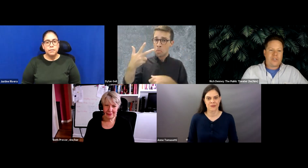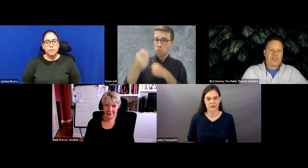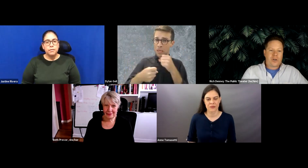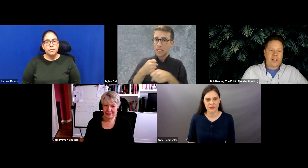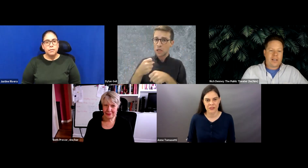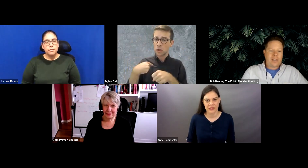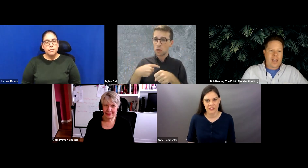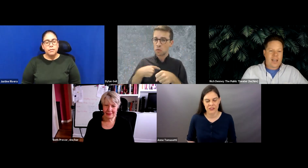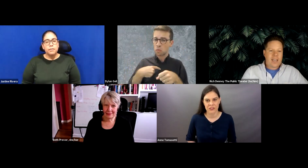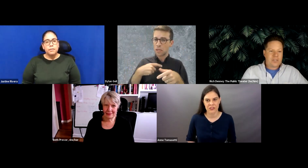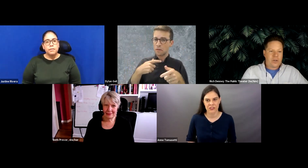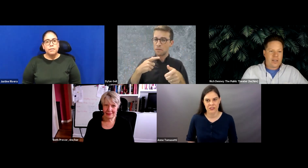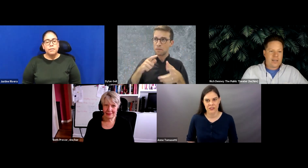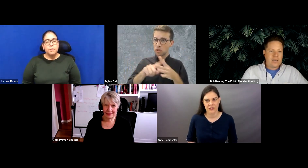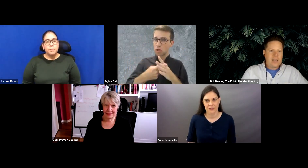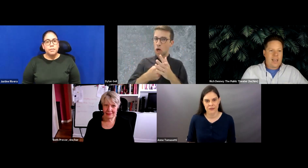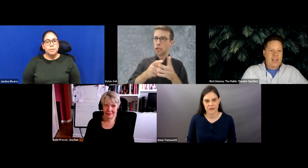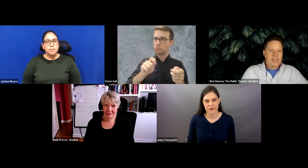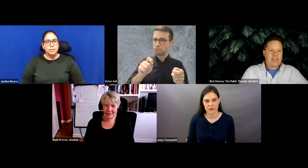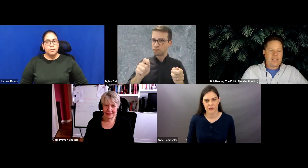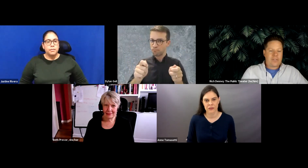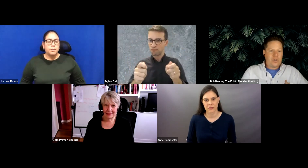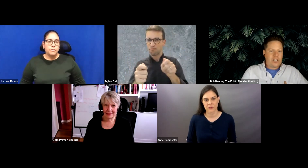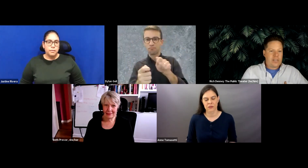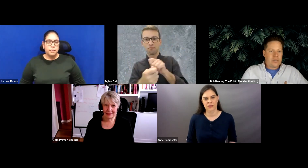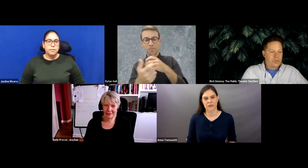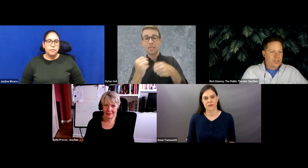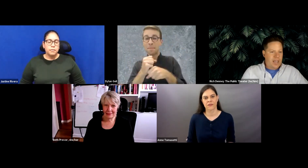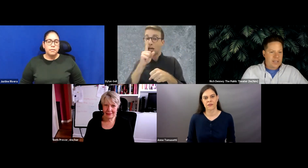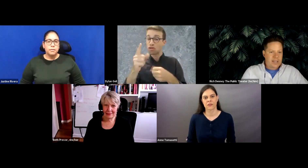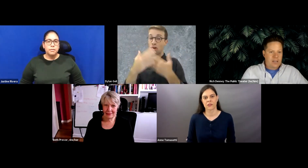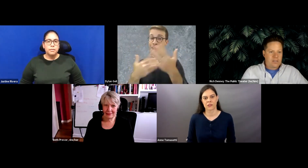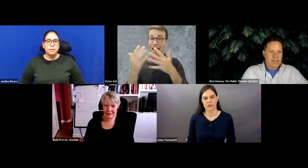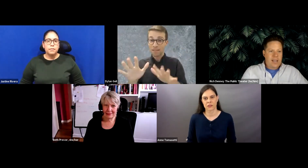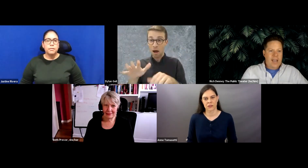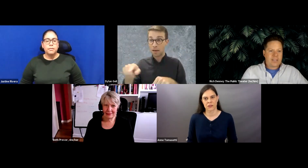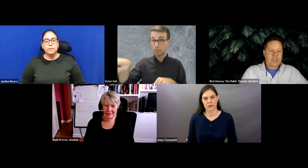ensuring that Hands On and the Deaf community that uses ASL has